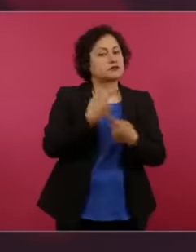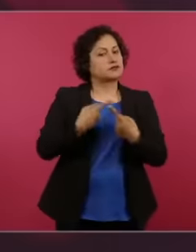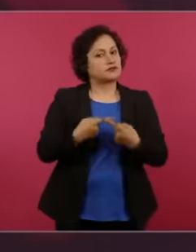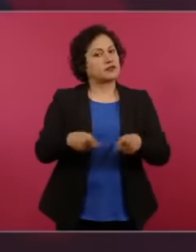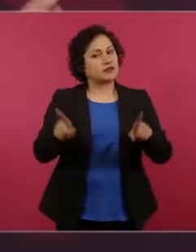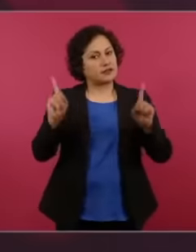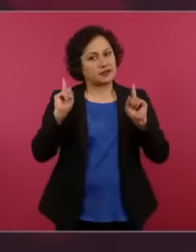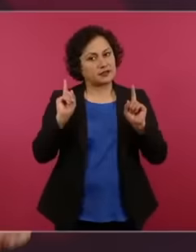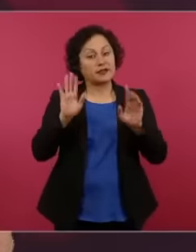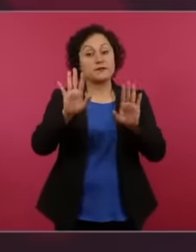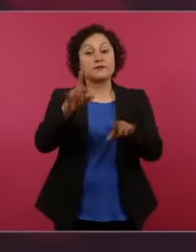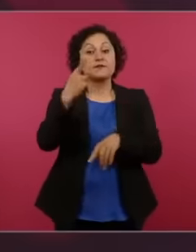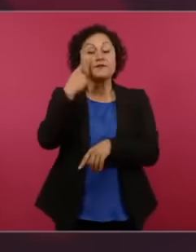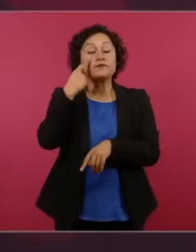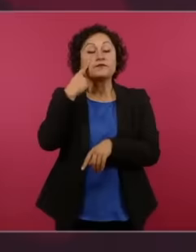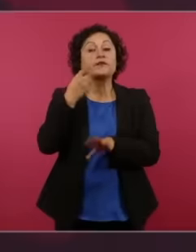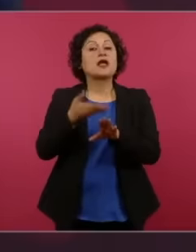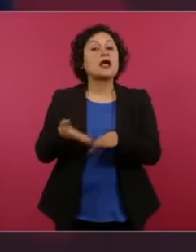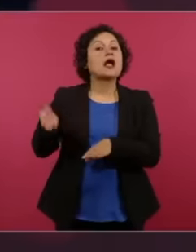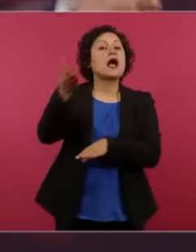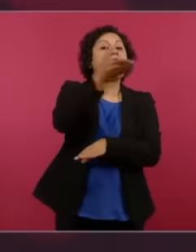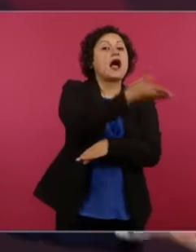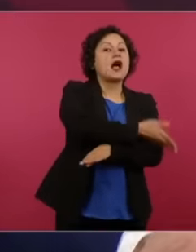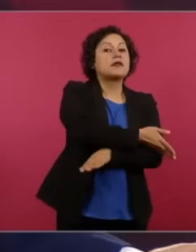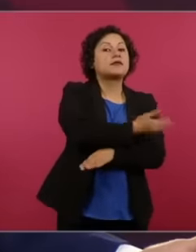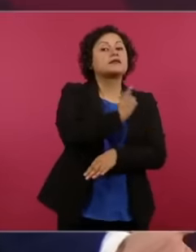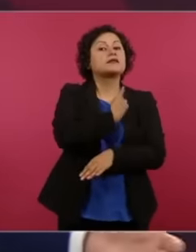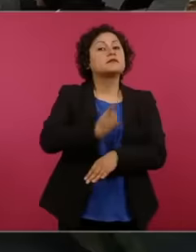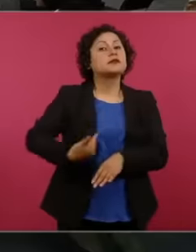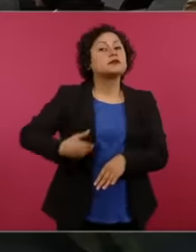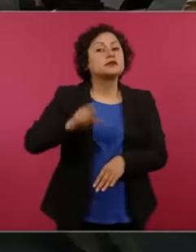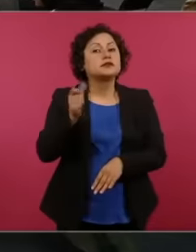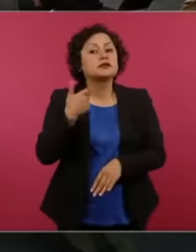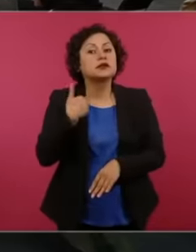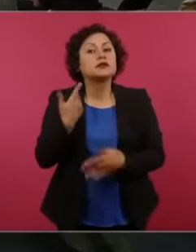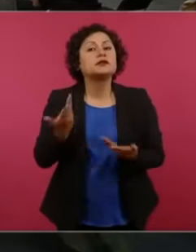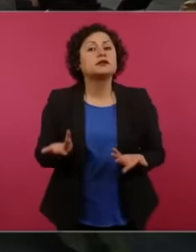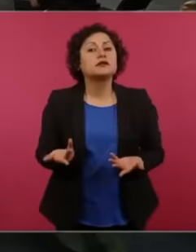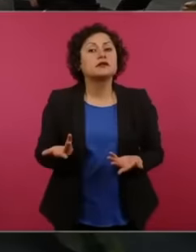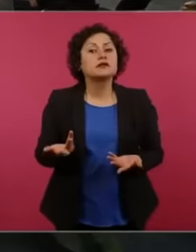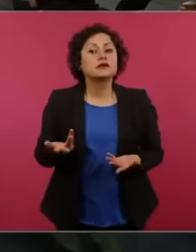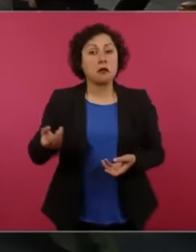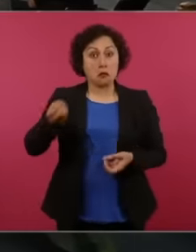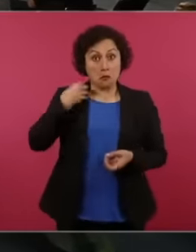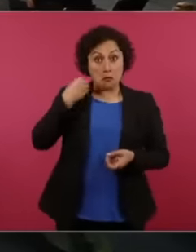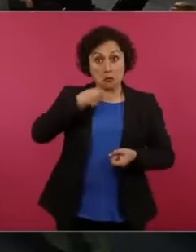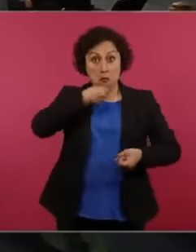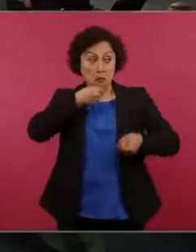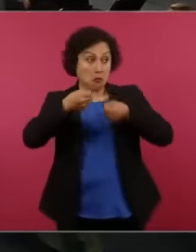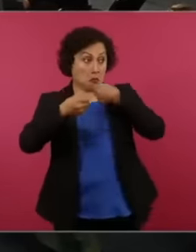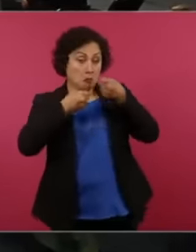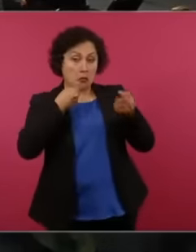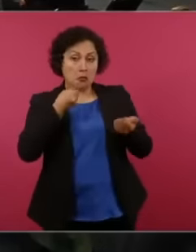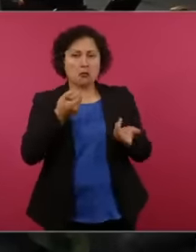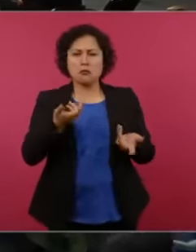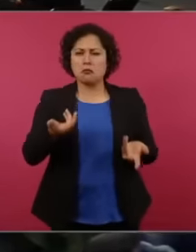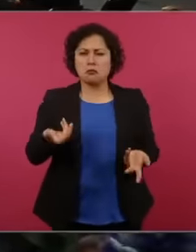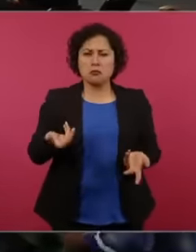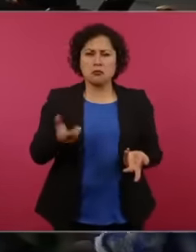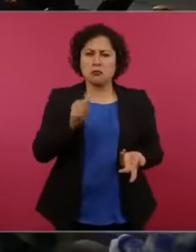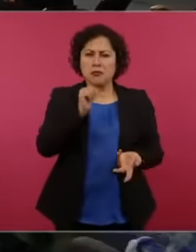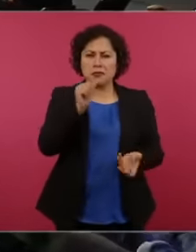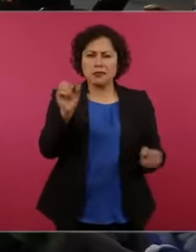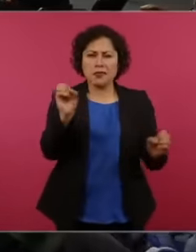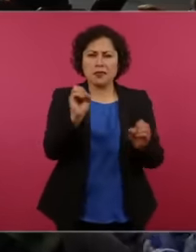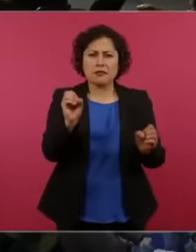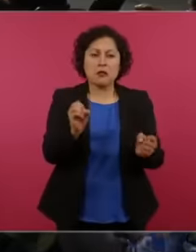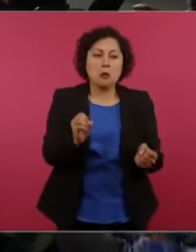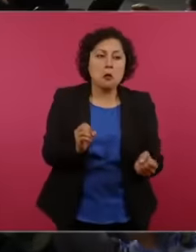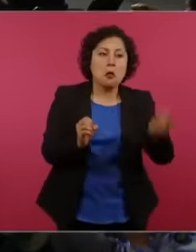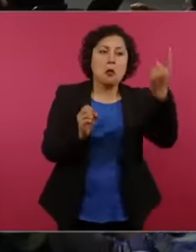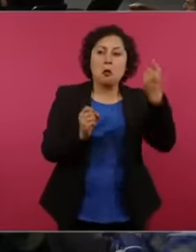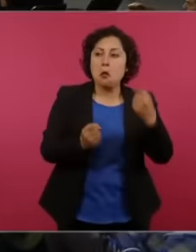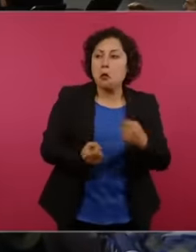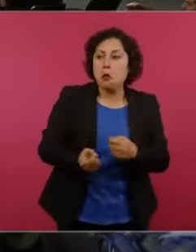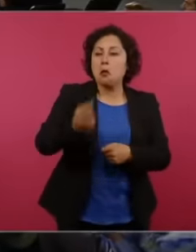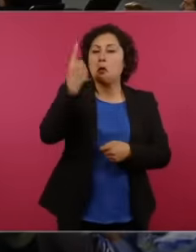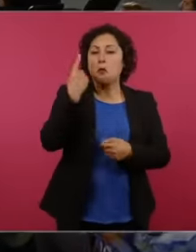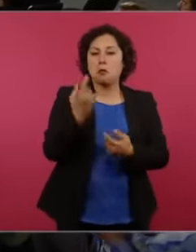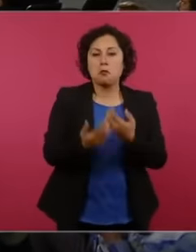the presidents didn't even give press conferences or a few and this one they even gave the